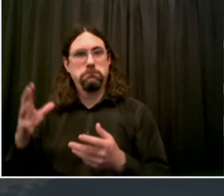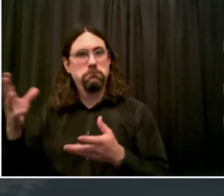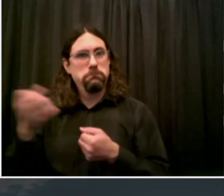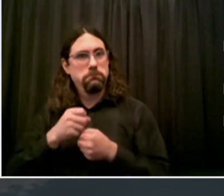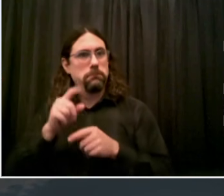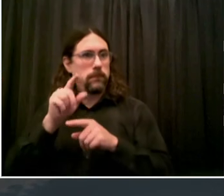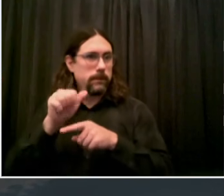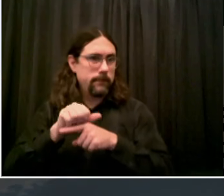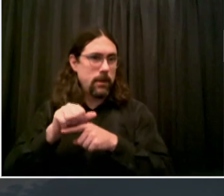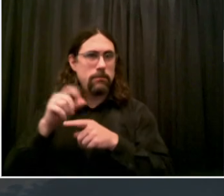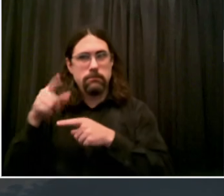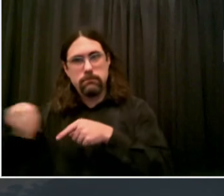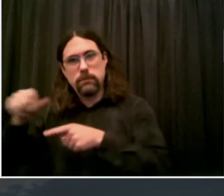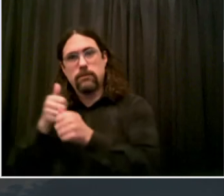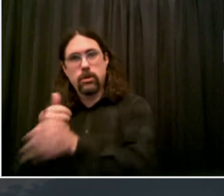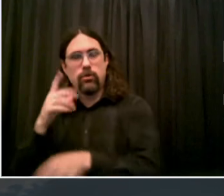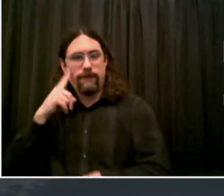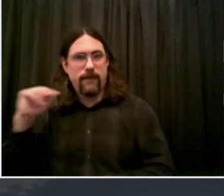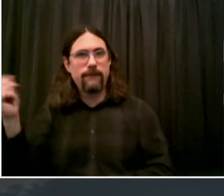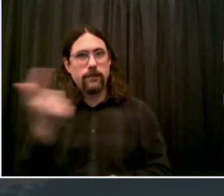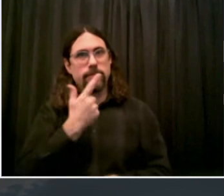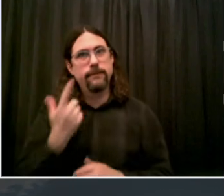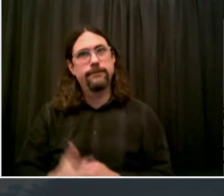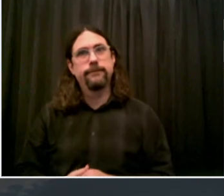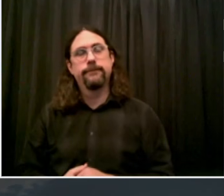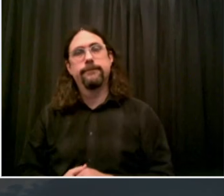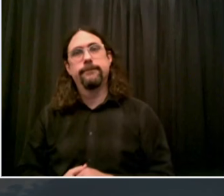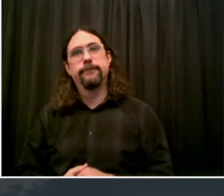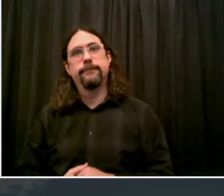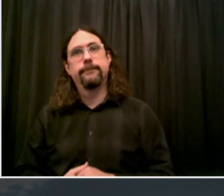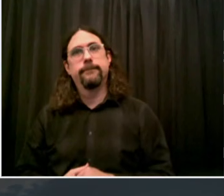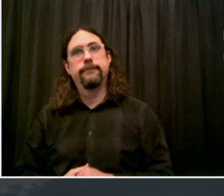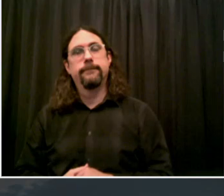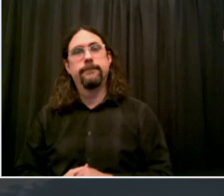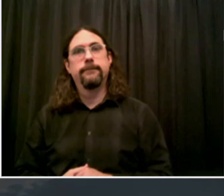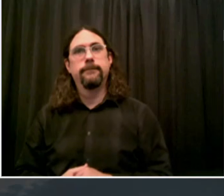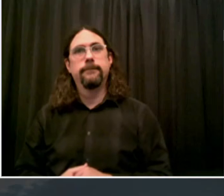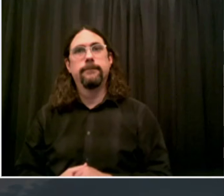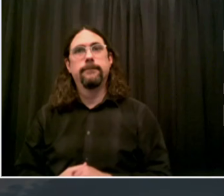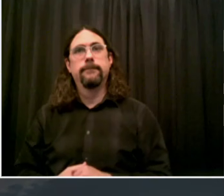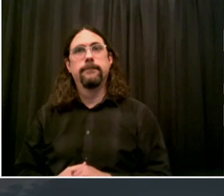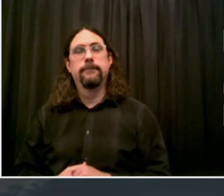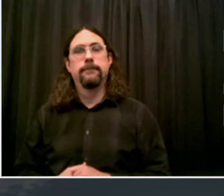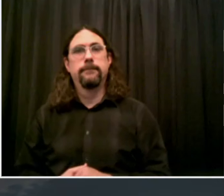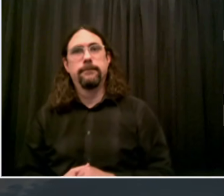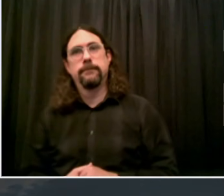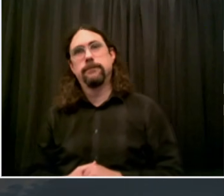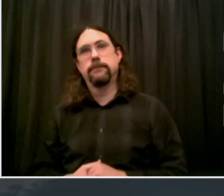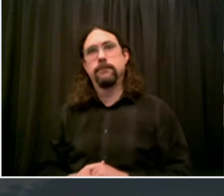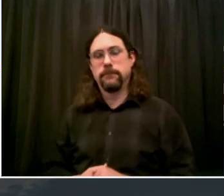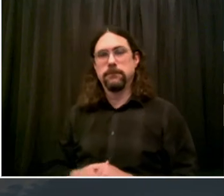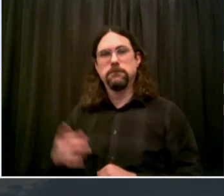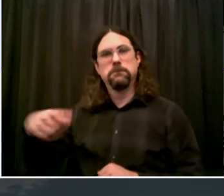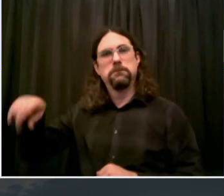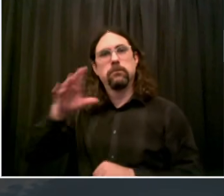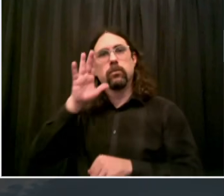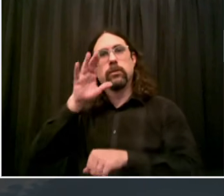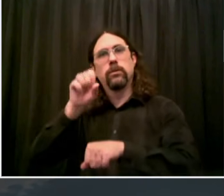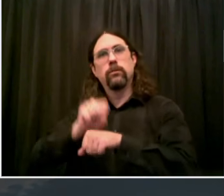QUICKLY. THANKS TO EVERYONE INVOLVED IN THIS EXTRAORDINARY TEST AND TRE EFFORT. WE'RE ASKING A LOT OF EVERYONE. WE'RE ASKING TO